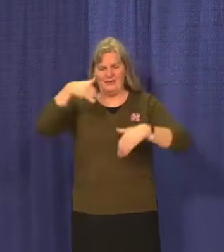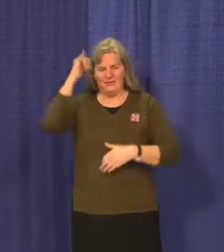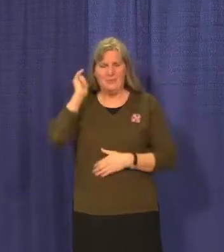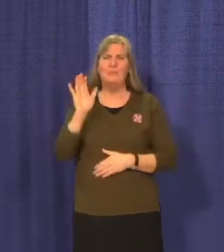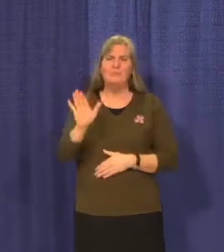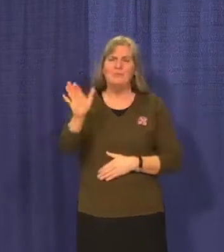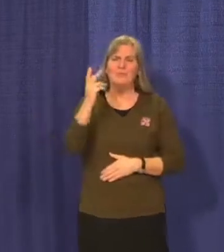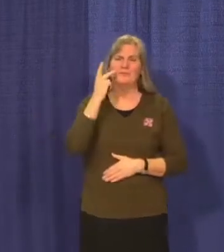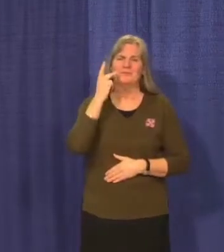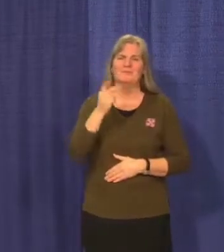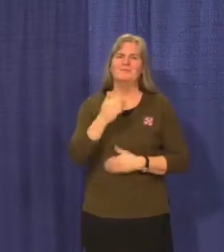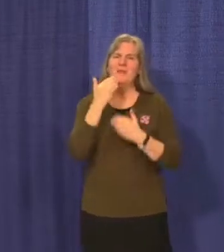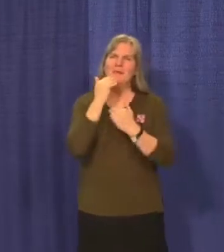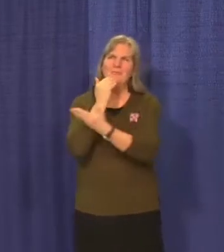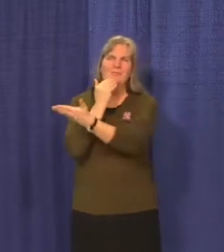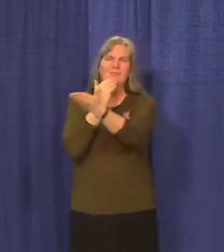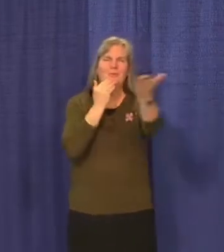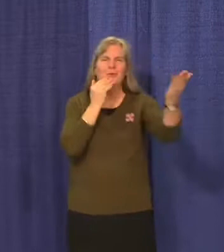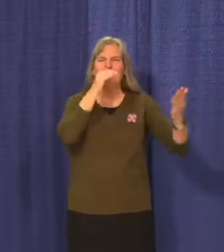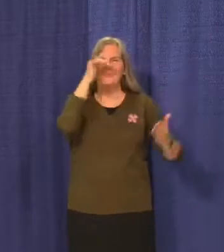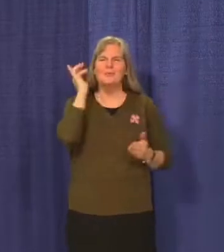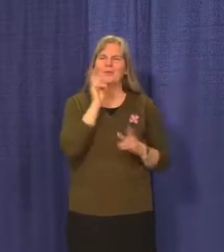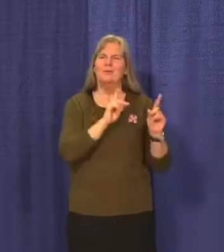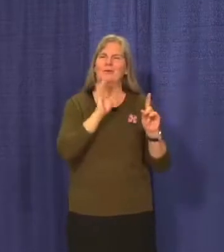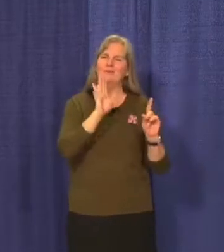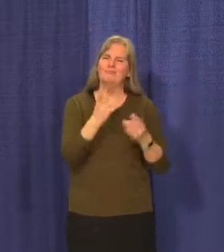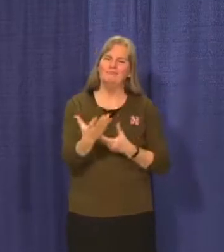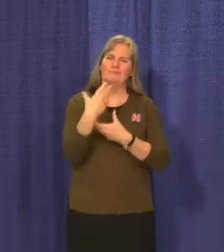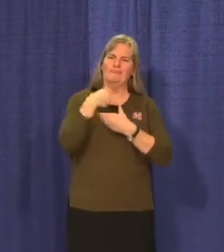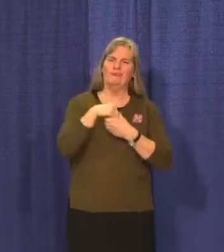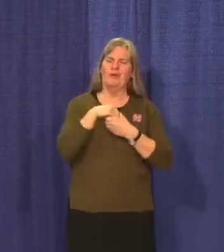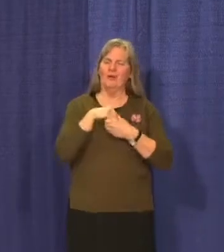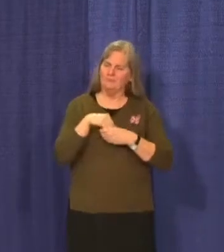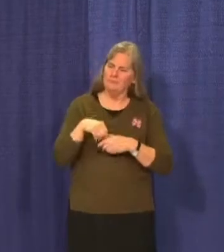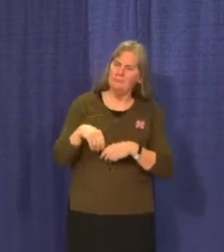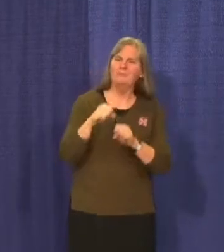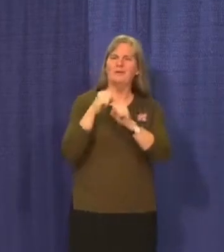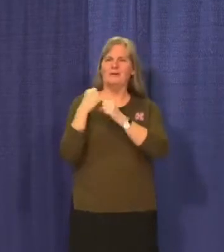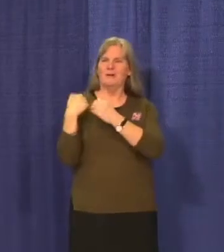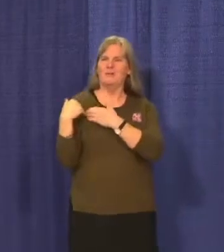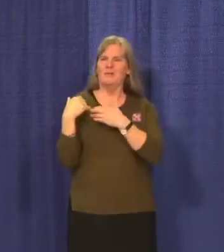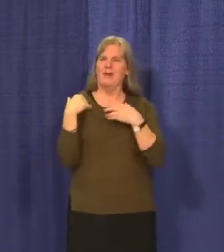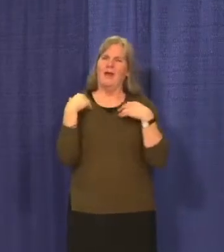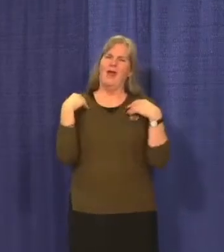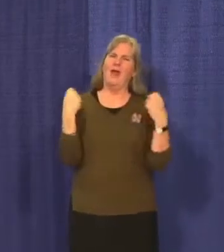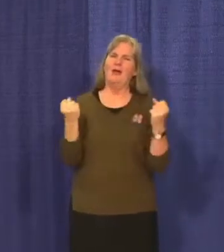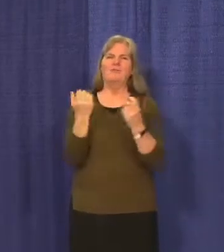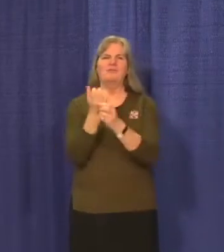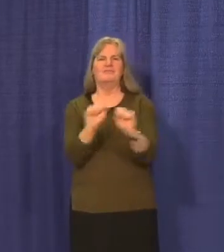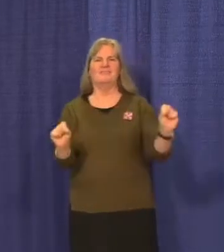This is great to see and I want to thank all Yukoners for doing their part to keep our territory healthy and safe.